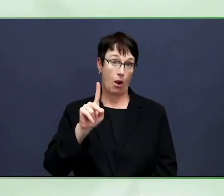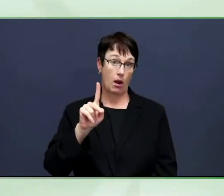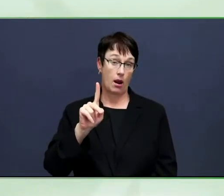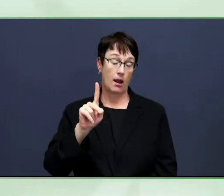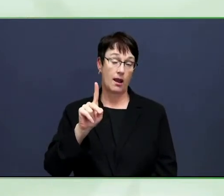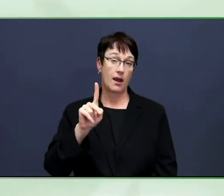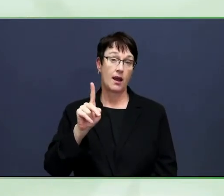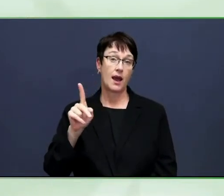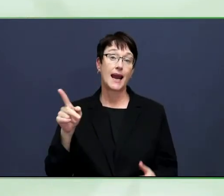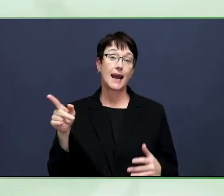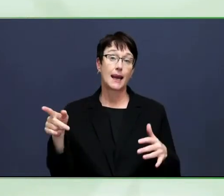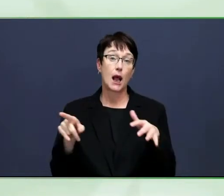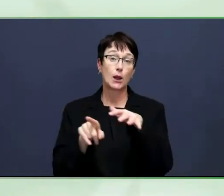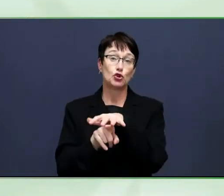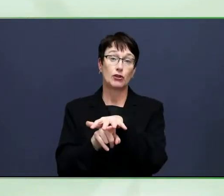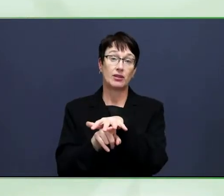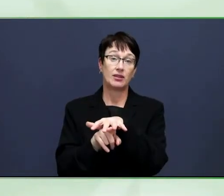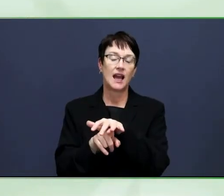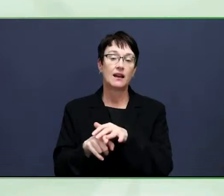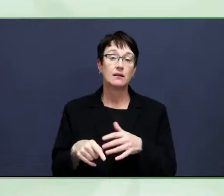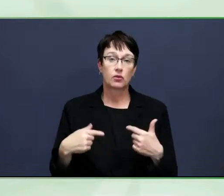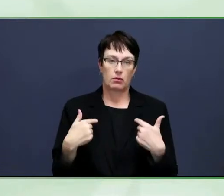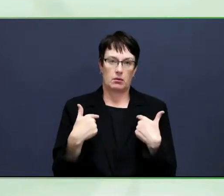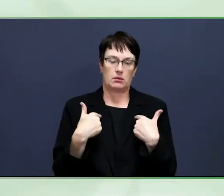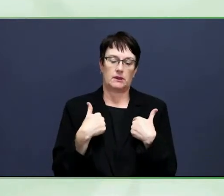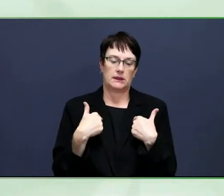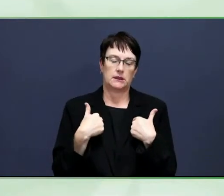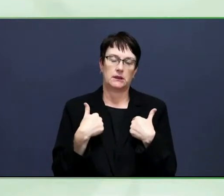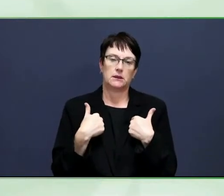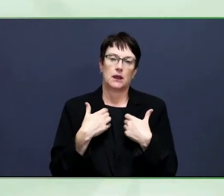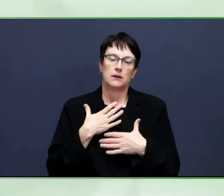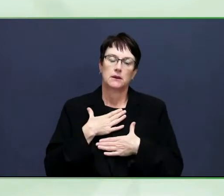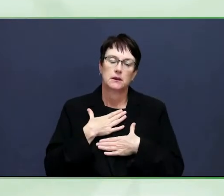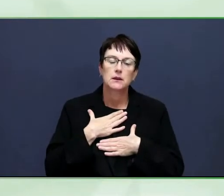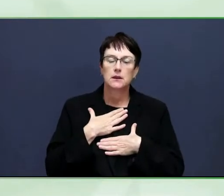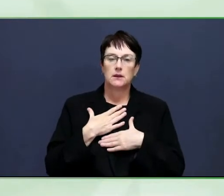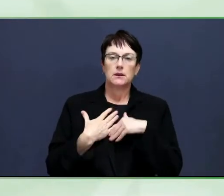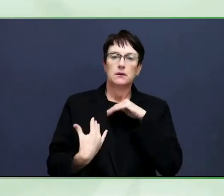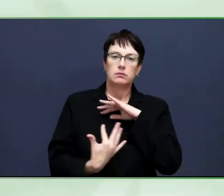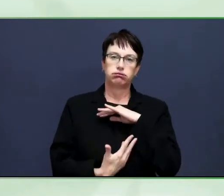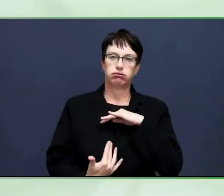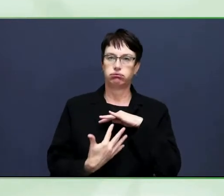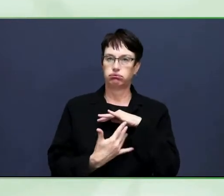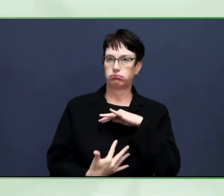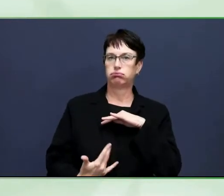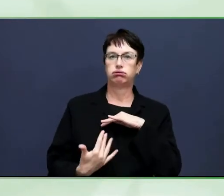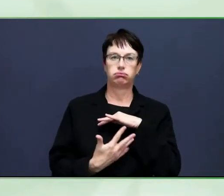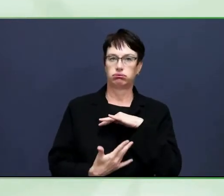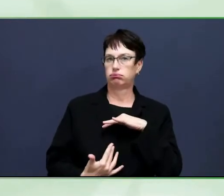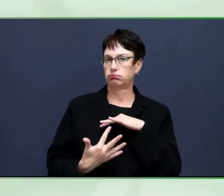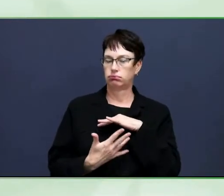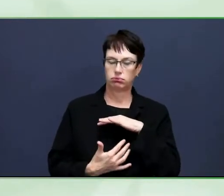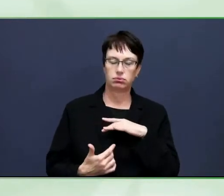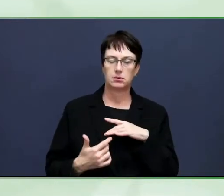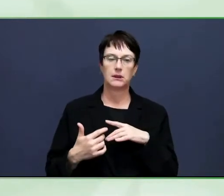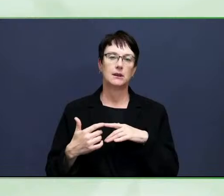I am passionate about fashion. I also used the plate wheelchair tennis in Brazil.